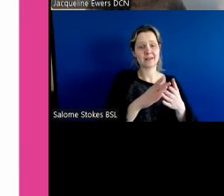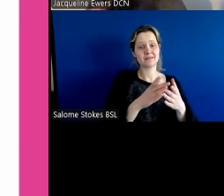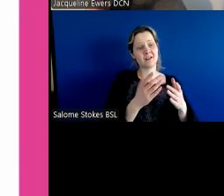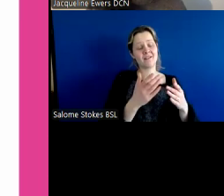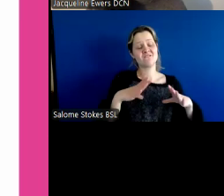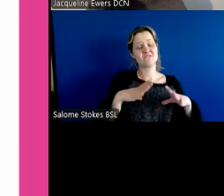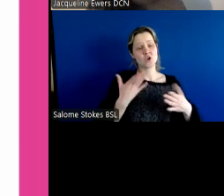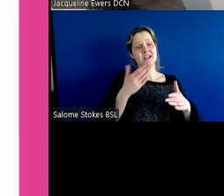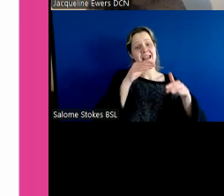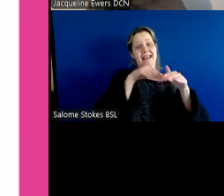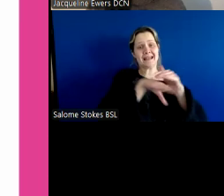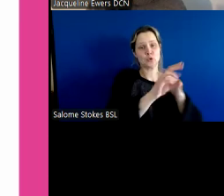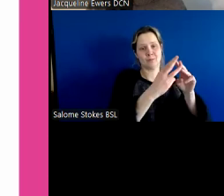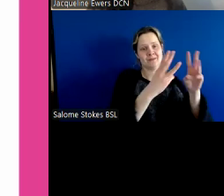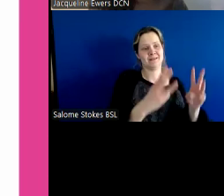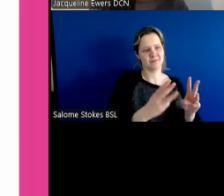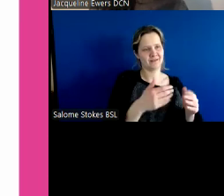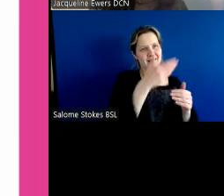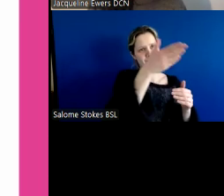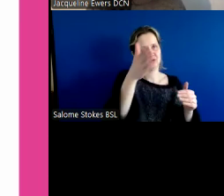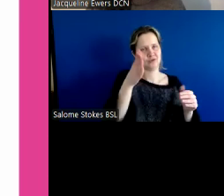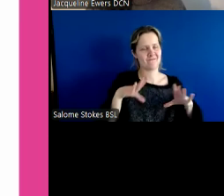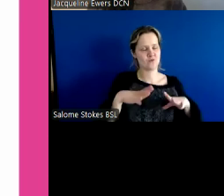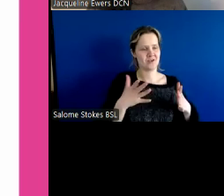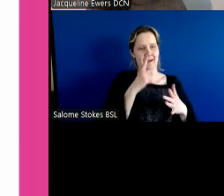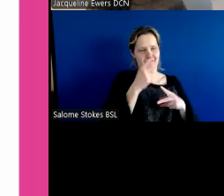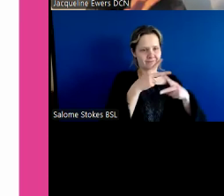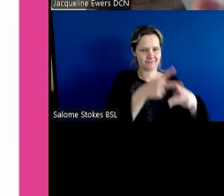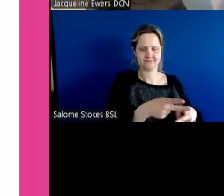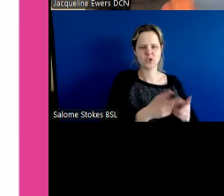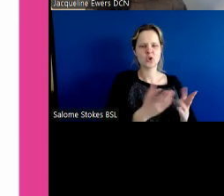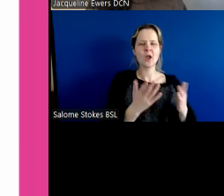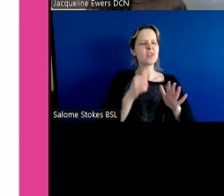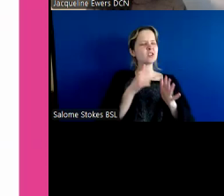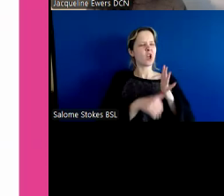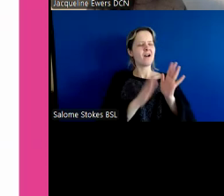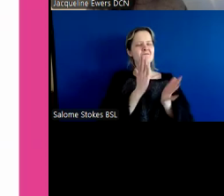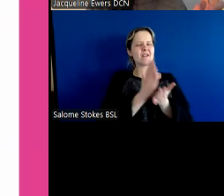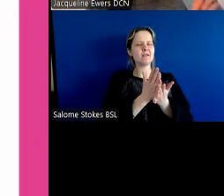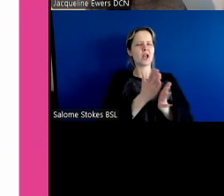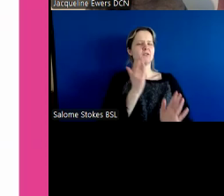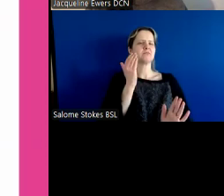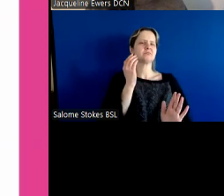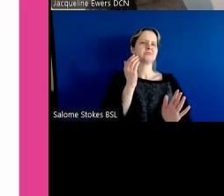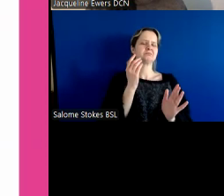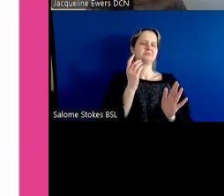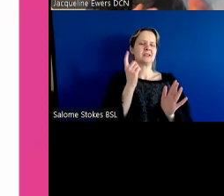Just trying to make it very clear. Initially, it was very light touch and it was just about booking a time slot.